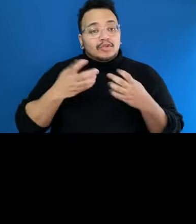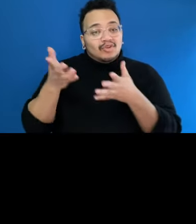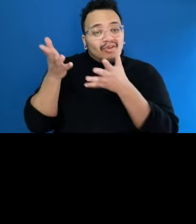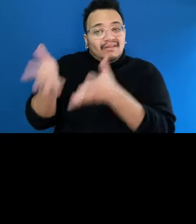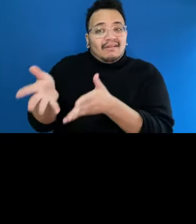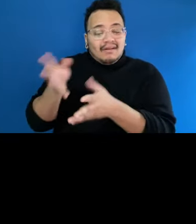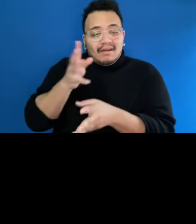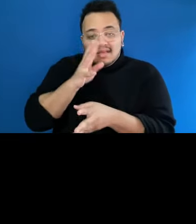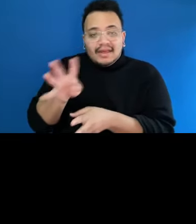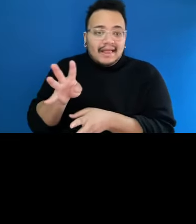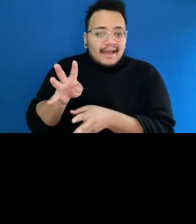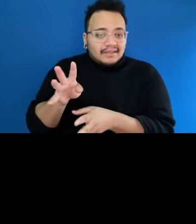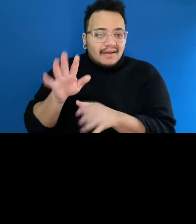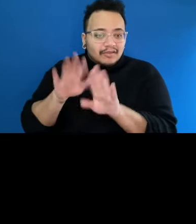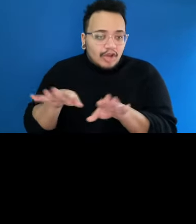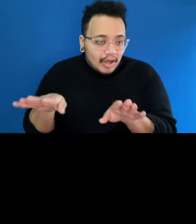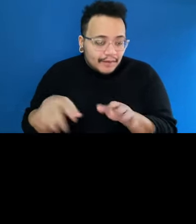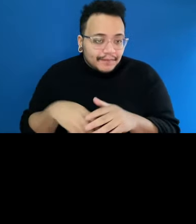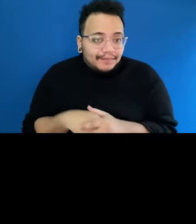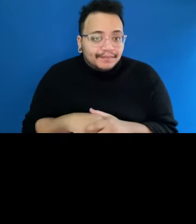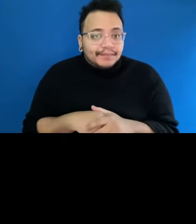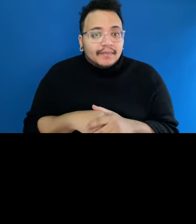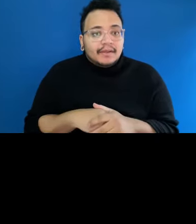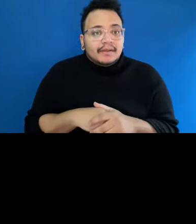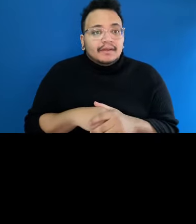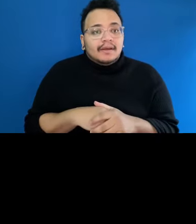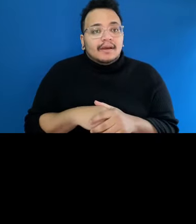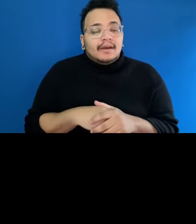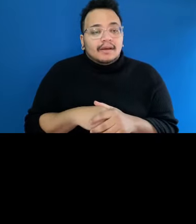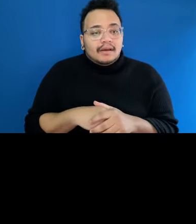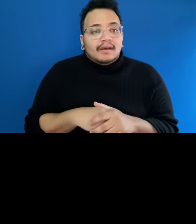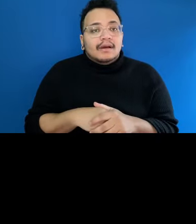and there were five times of household dysfunction,